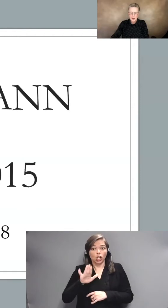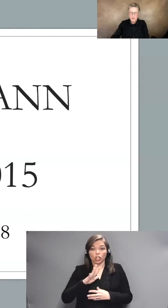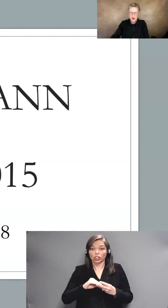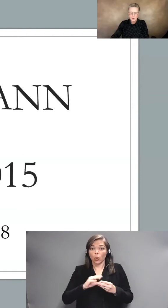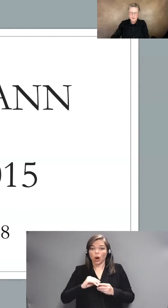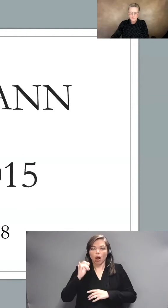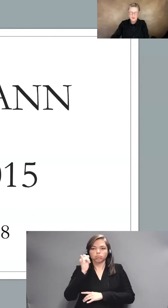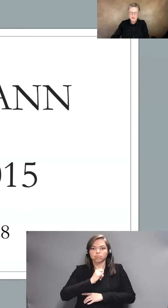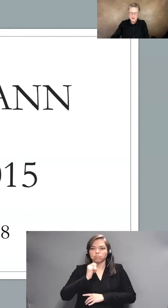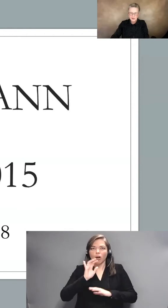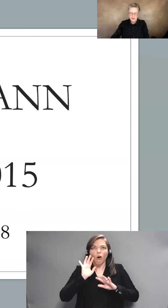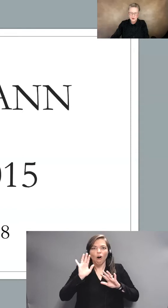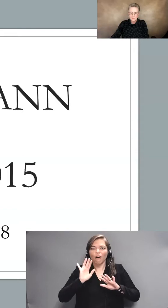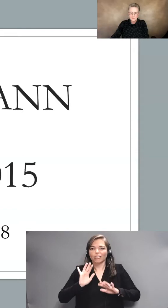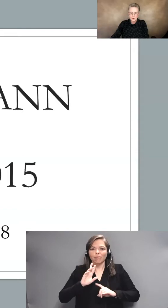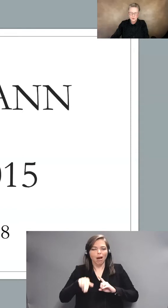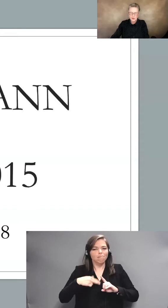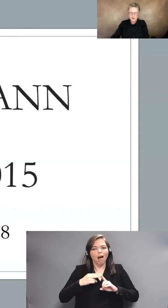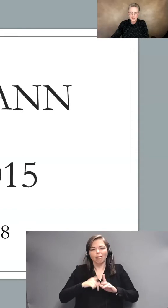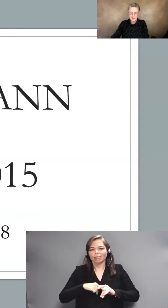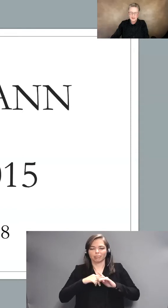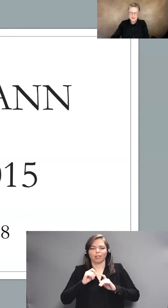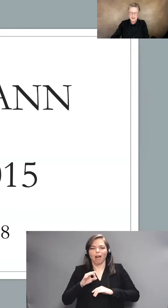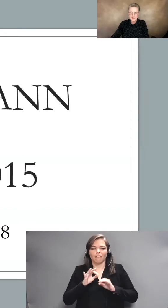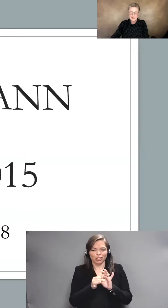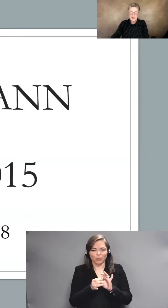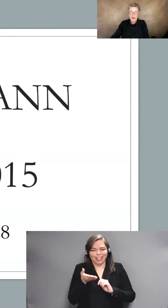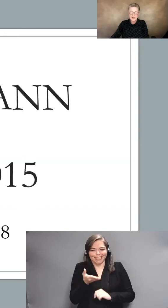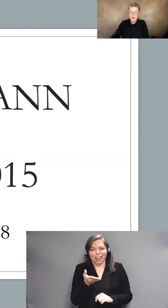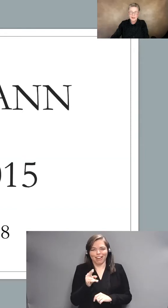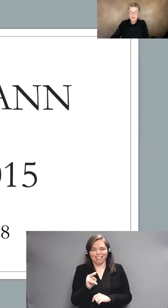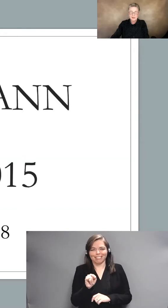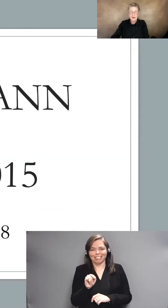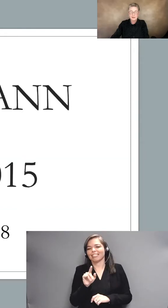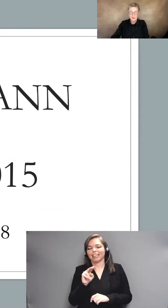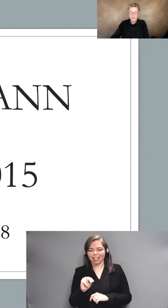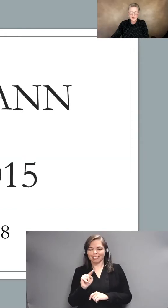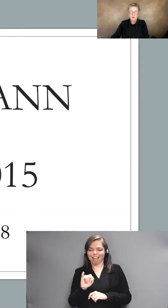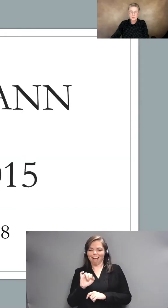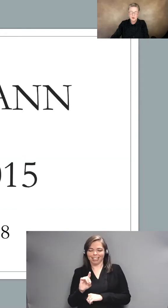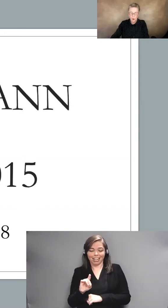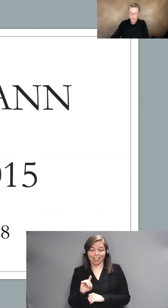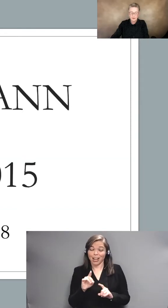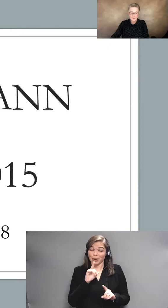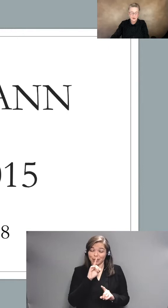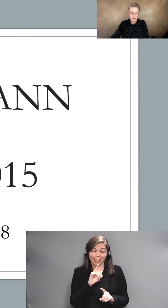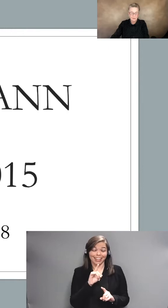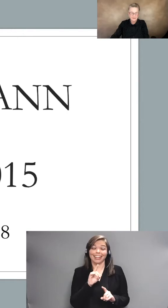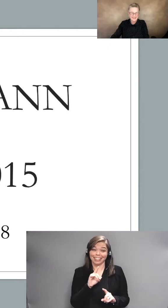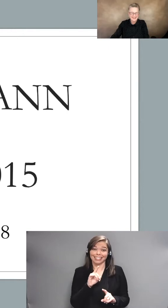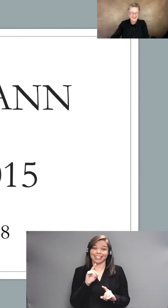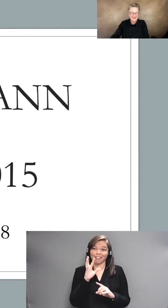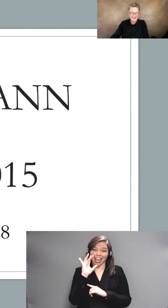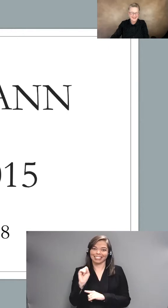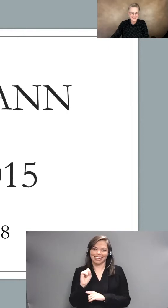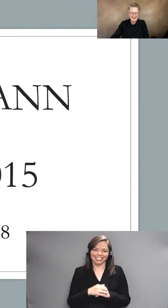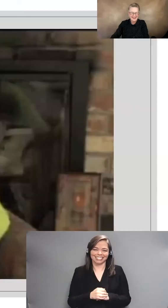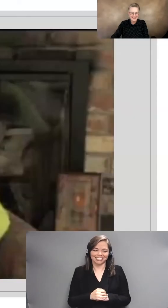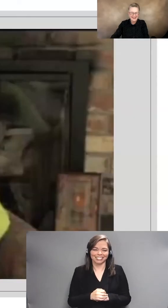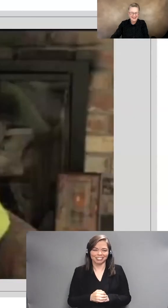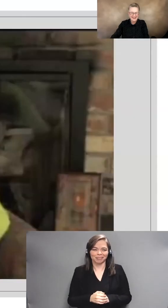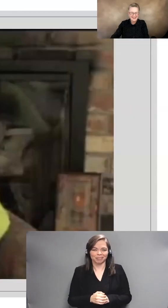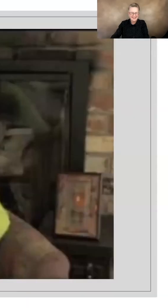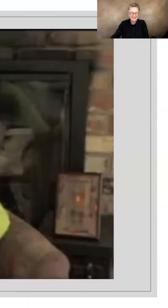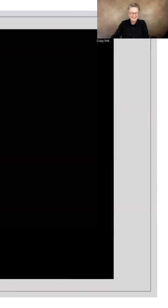about the beginning of interpreting at NTID and it is something to behold . . . here we go (ha, ha)